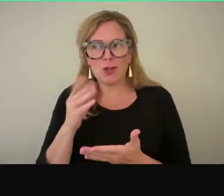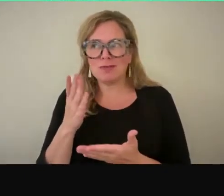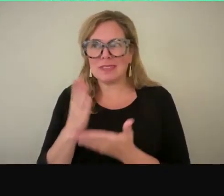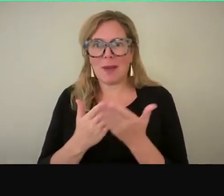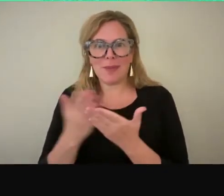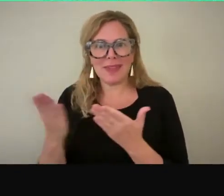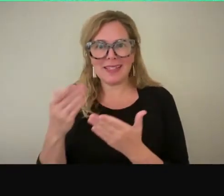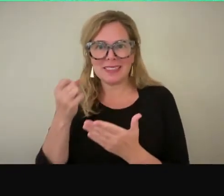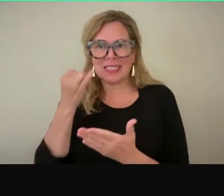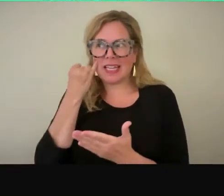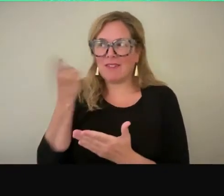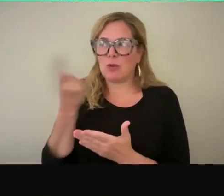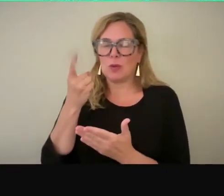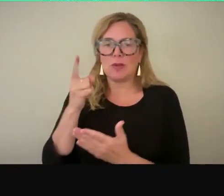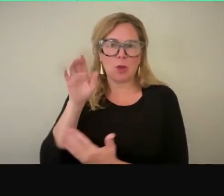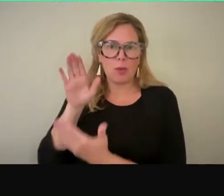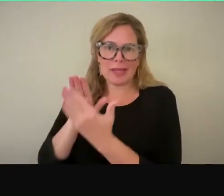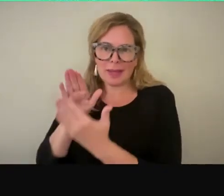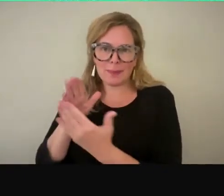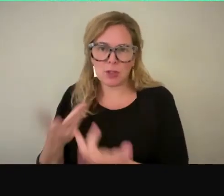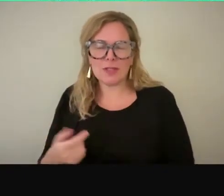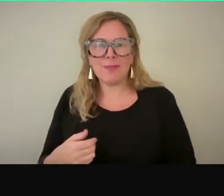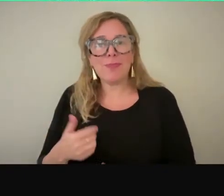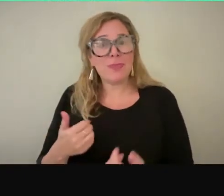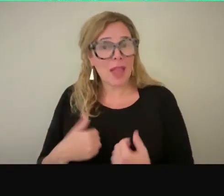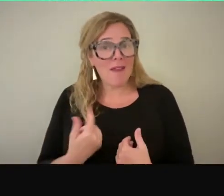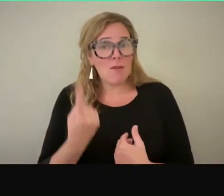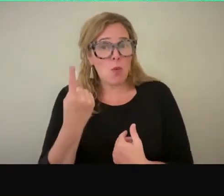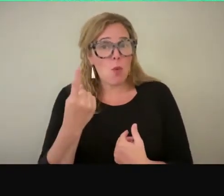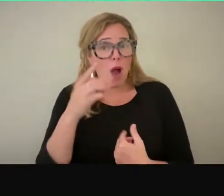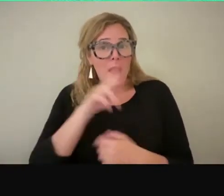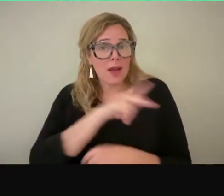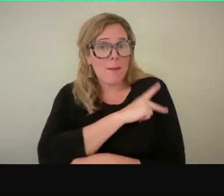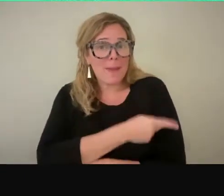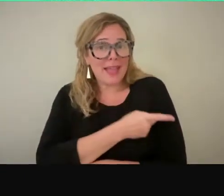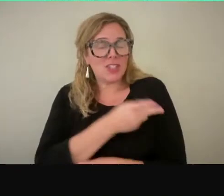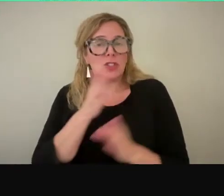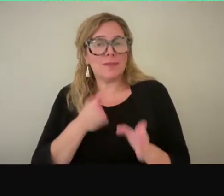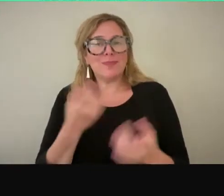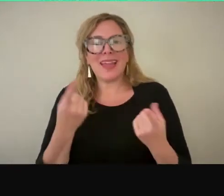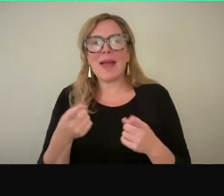following in clinic for a number of years who's always brought in by his son, but his son was not